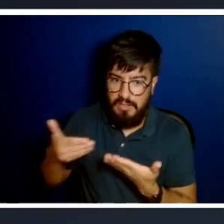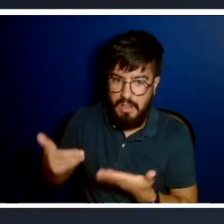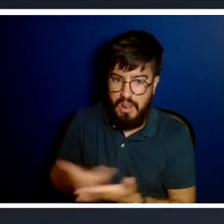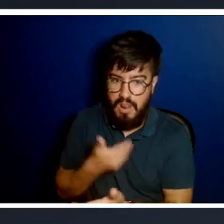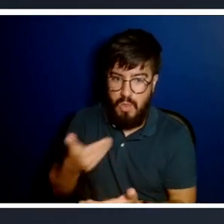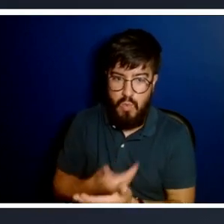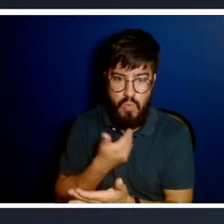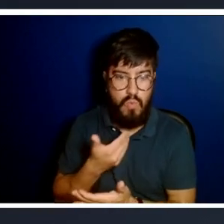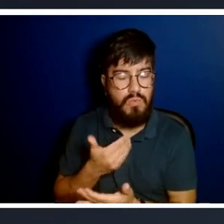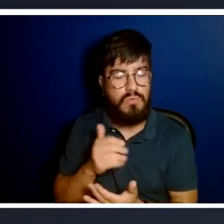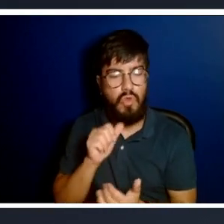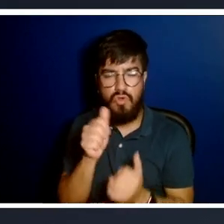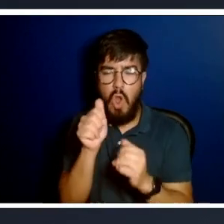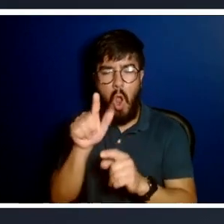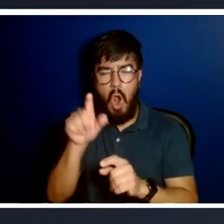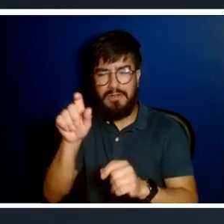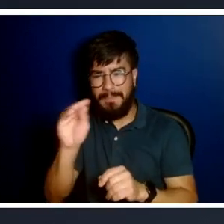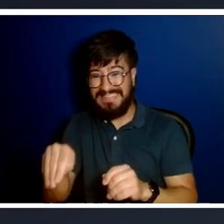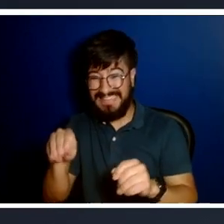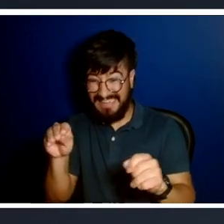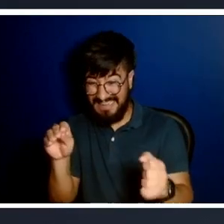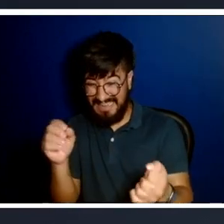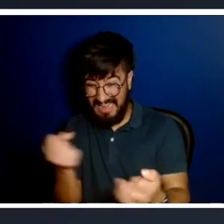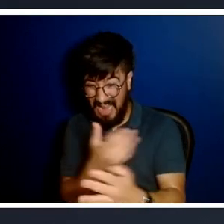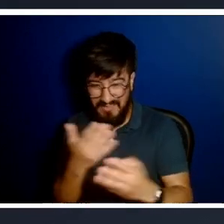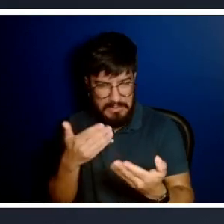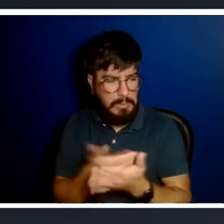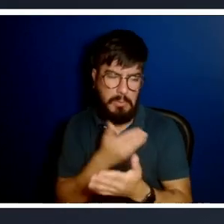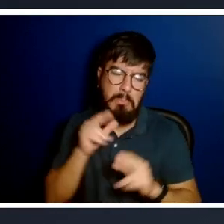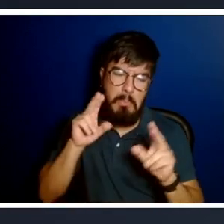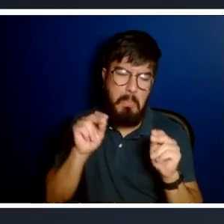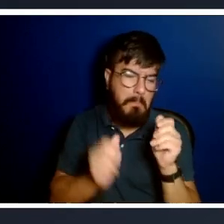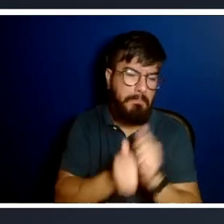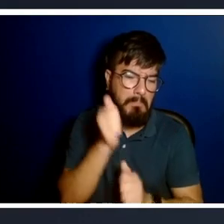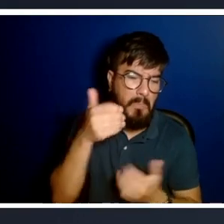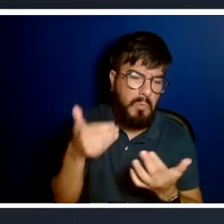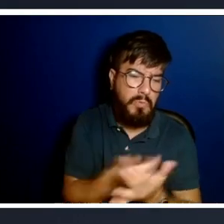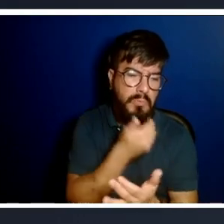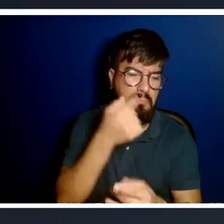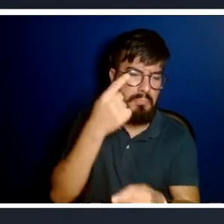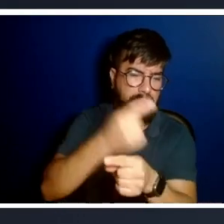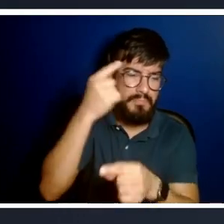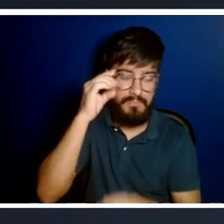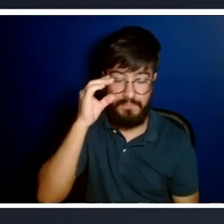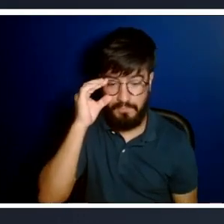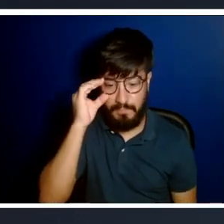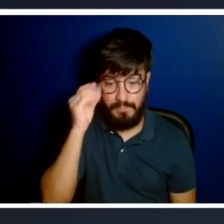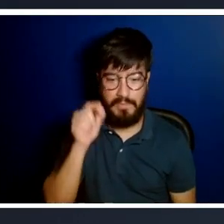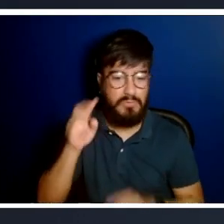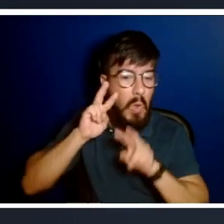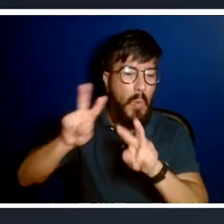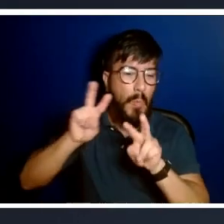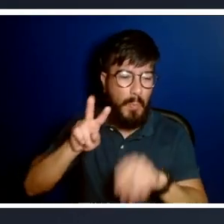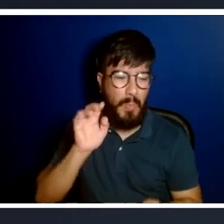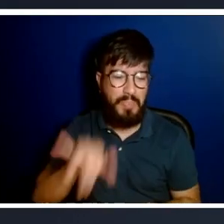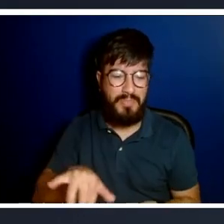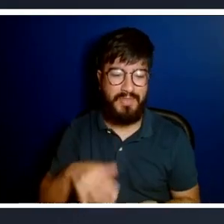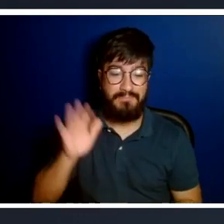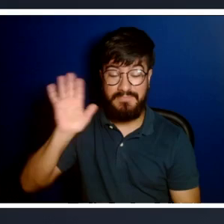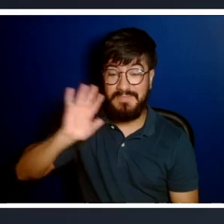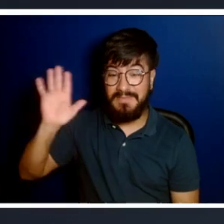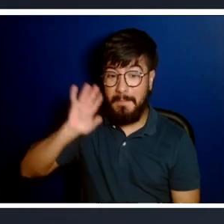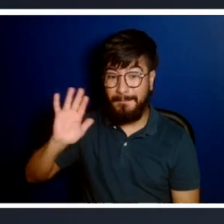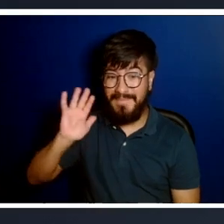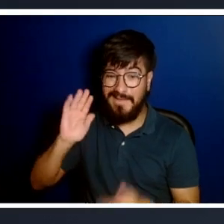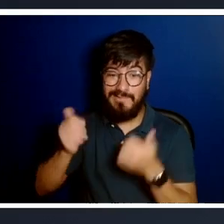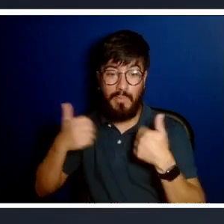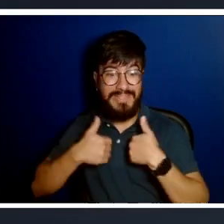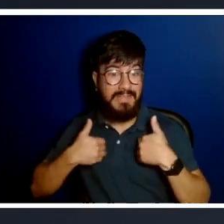before. Let's see what are some animals we feature in the past? Do you want to mention some?